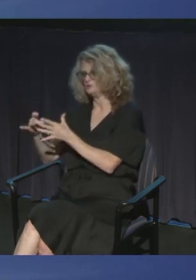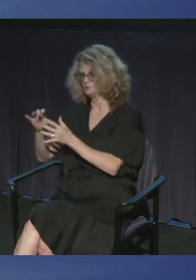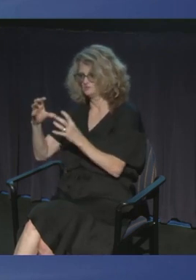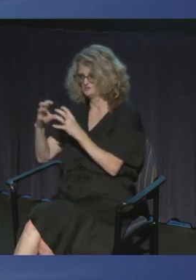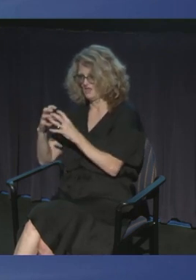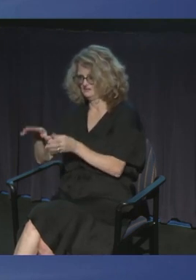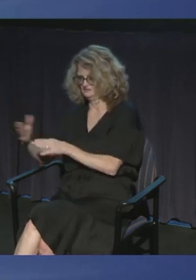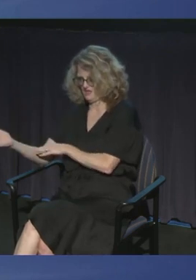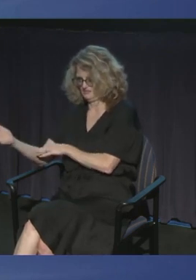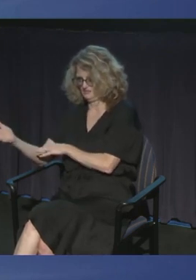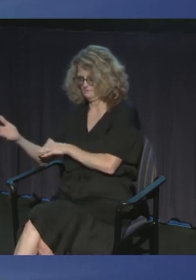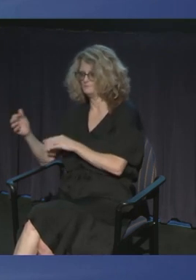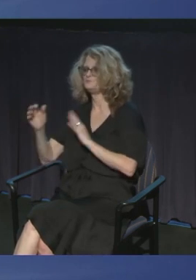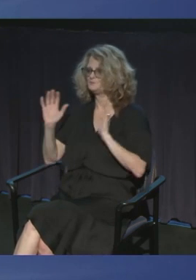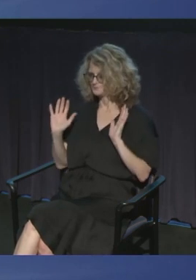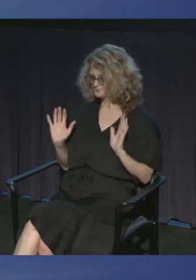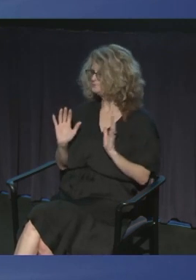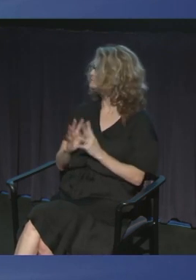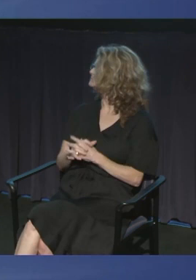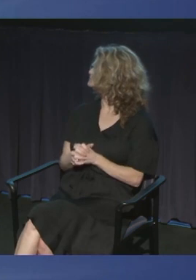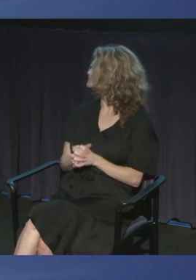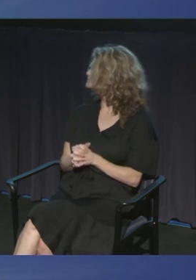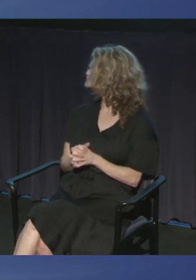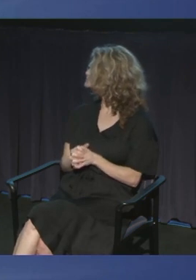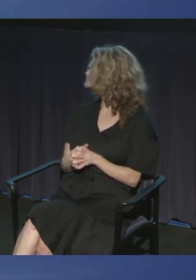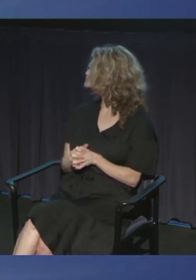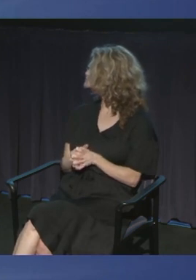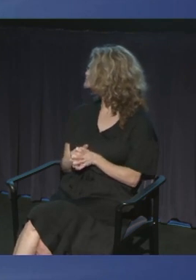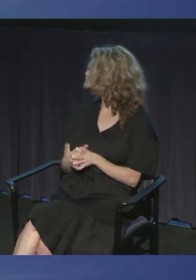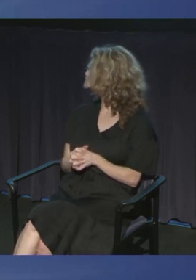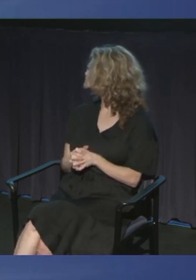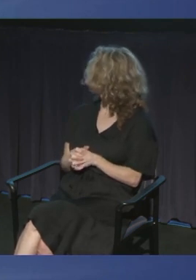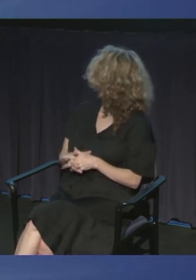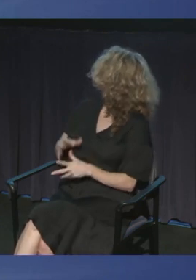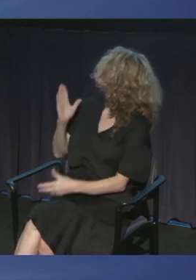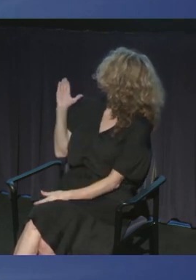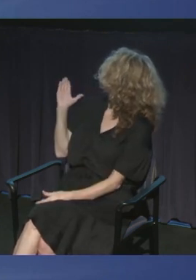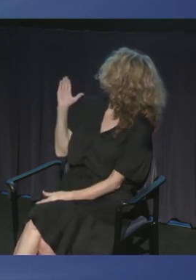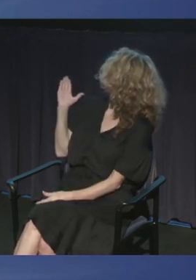INFLAMMAZONE.